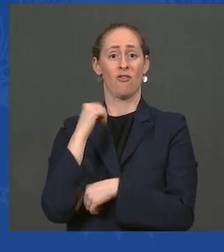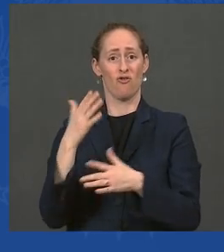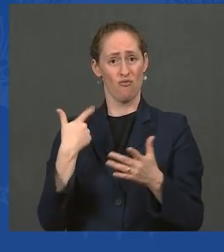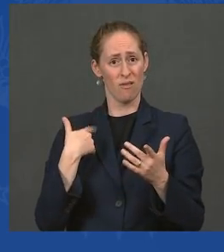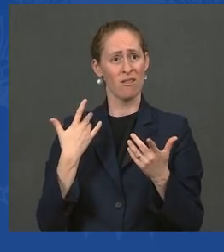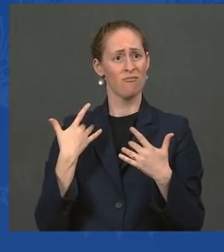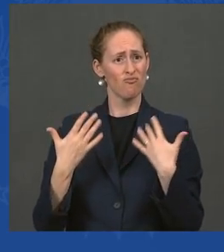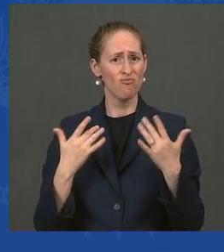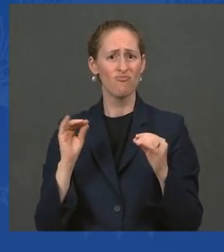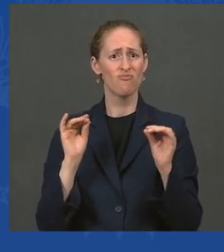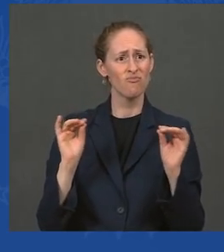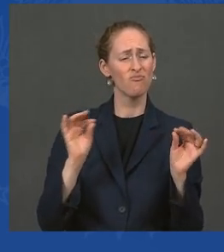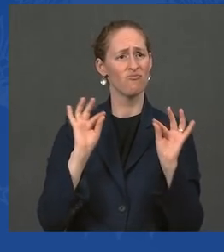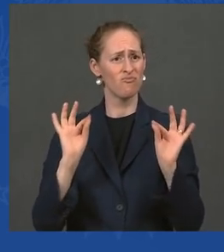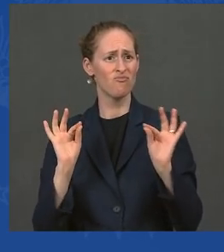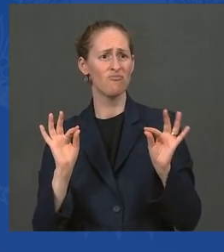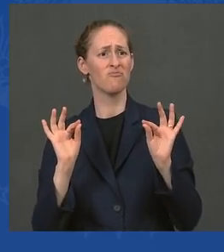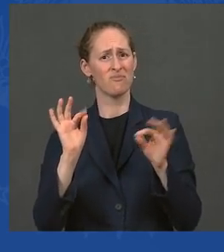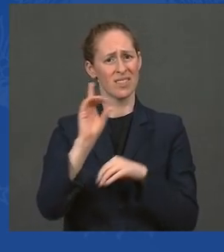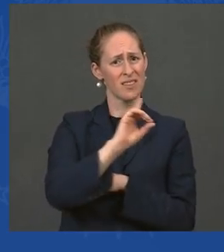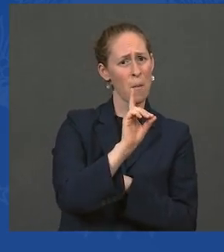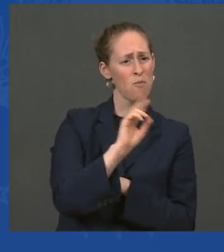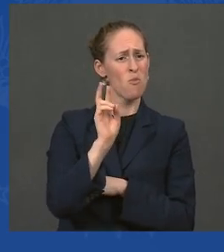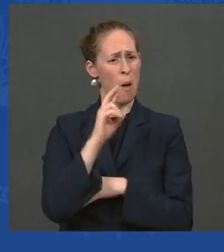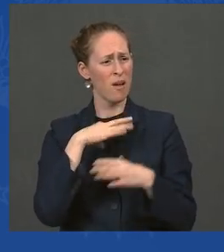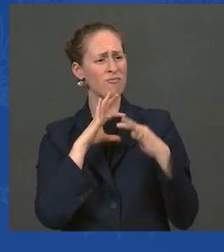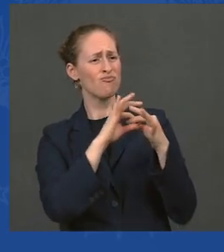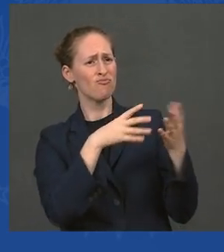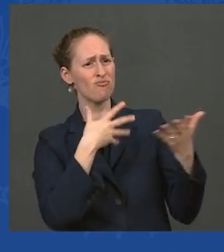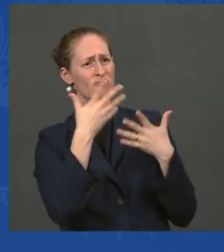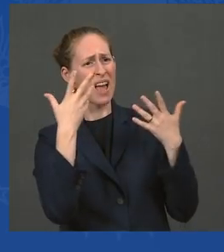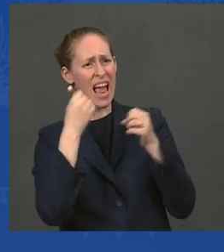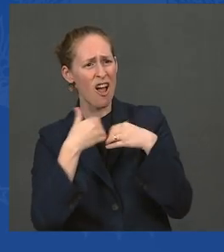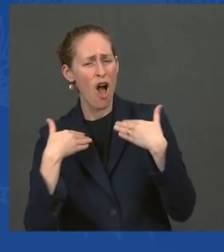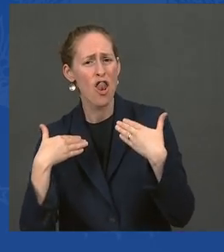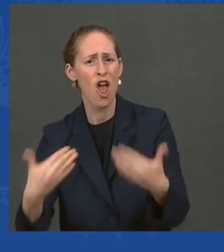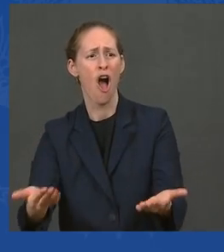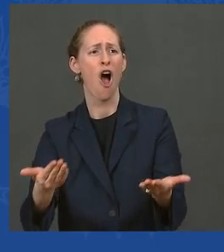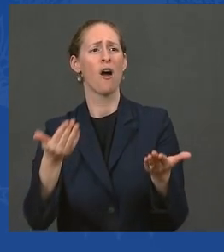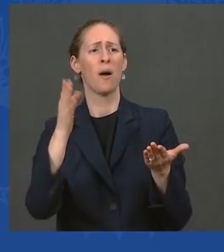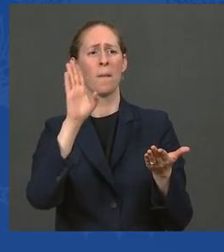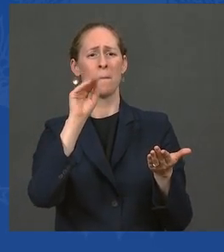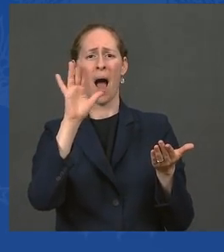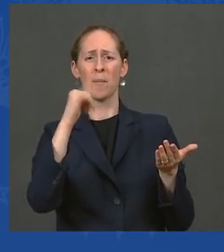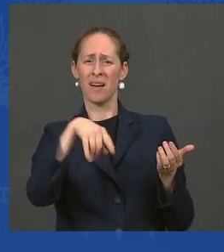For real. Kind of like Bobby. I mean, I -- they're friends. We used to travel together a lot.